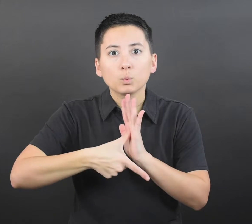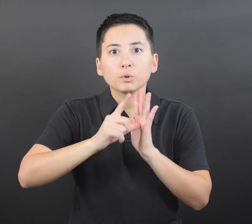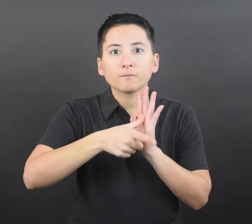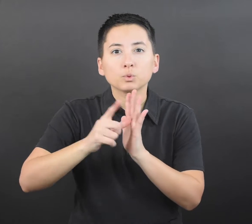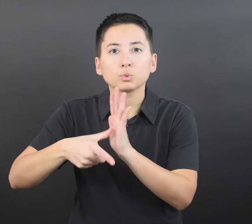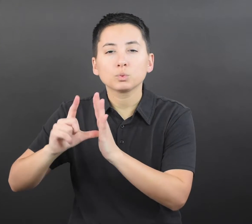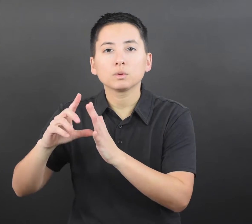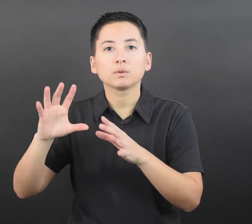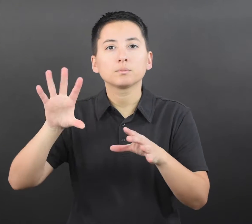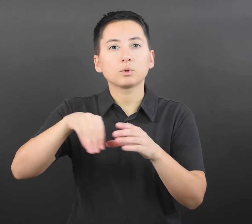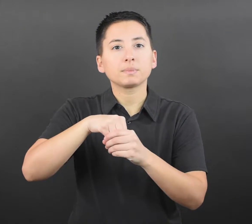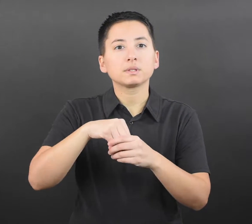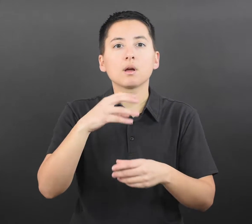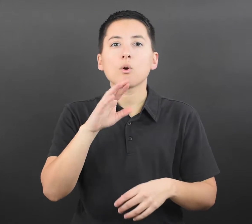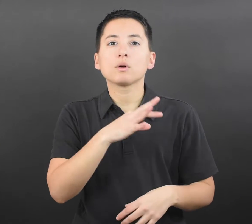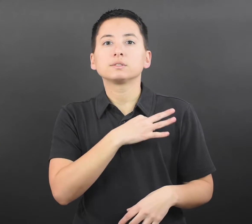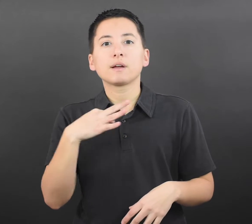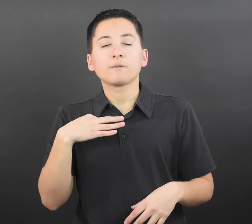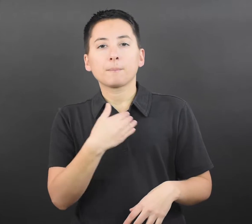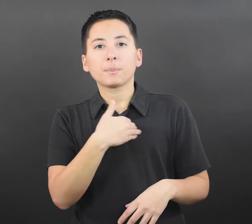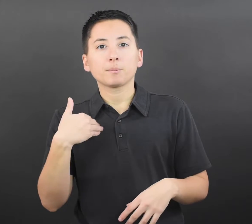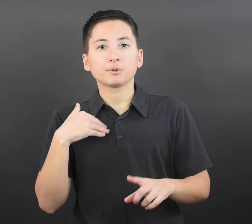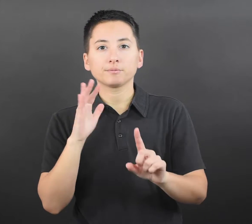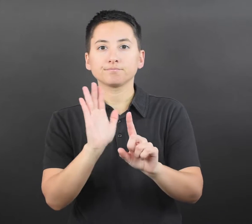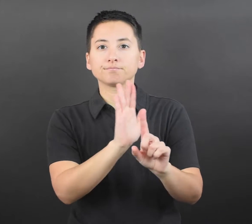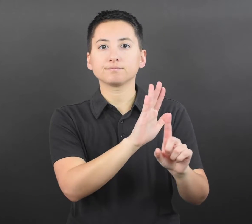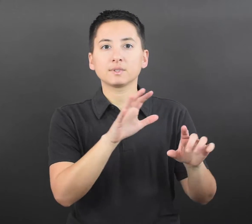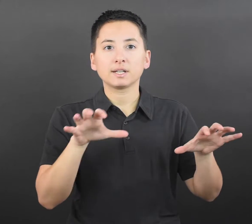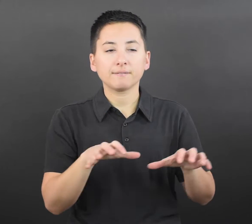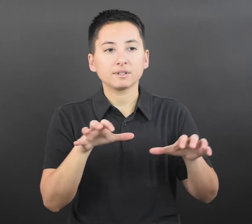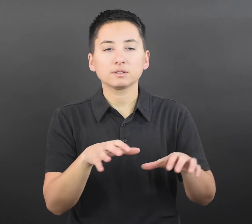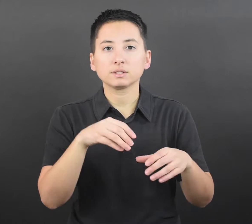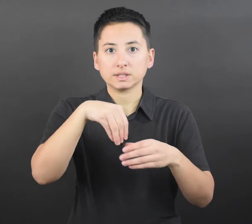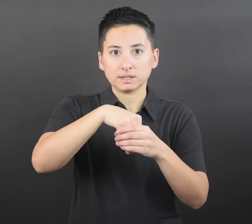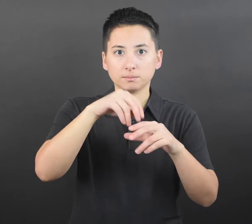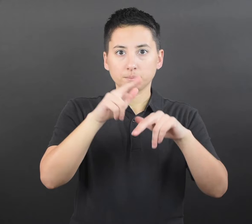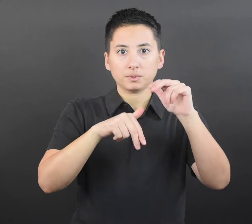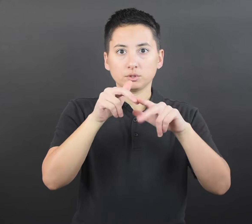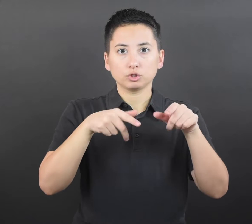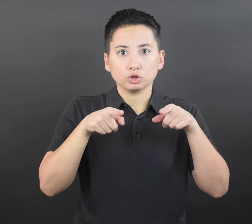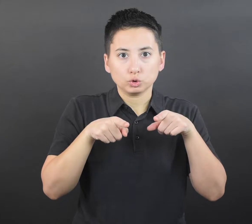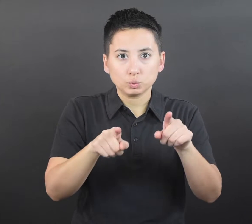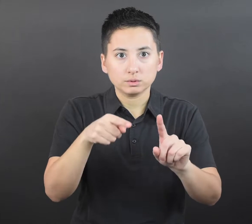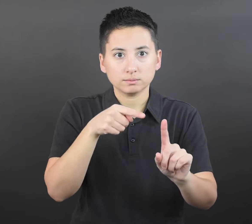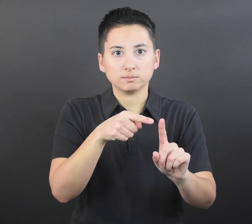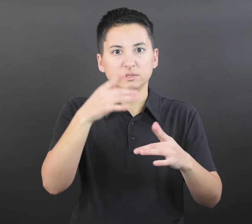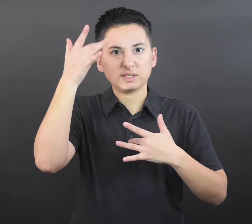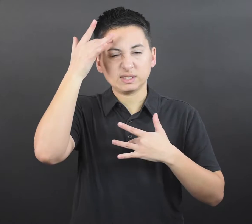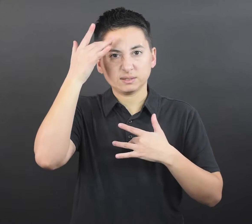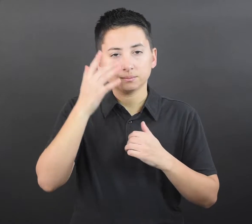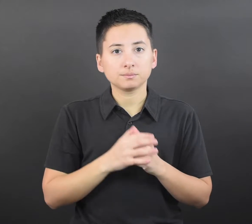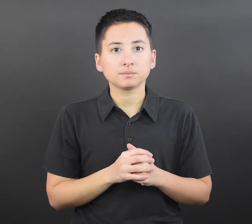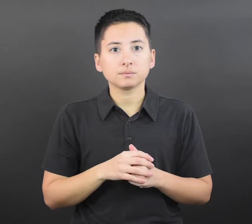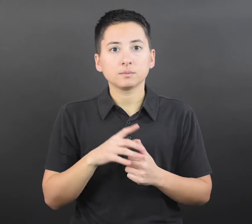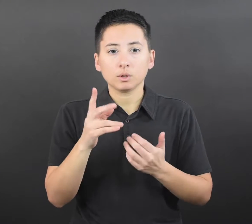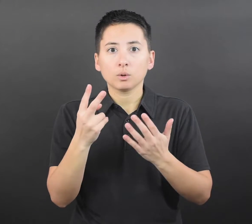member’s activity at the facility during the time they were infectious. This review